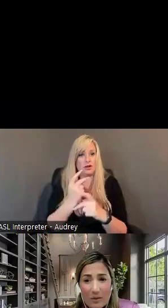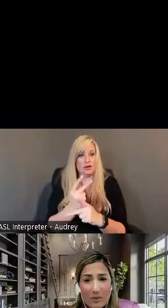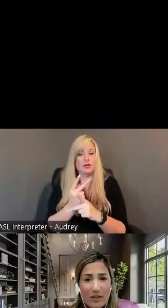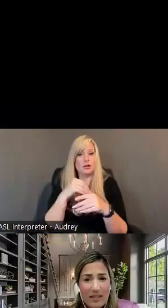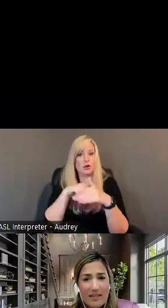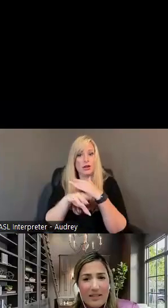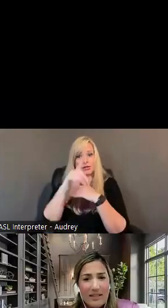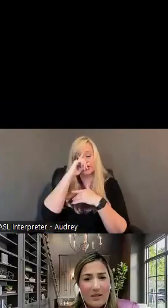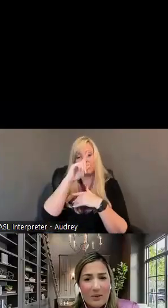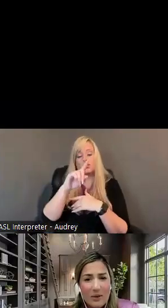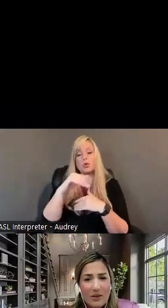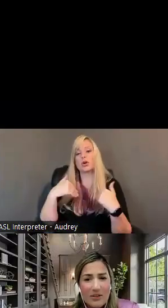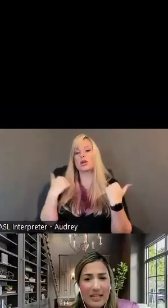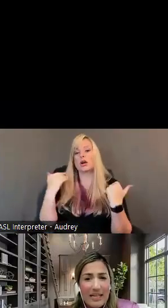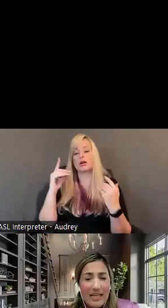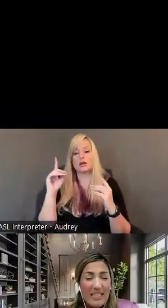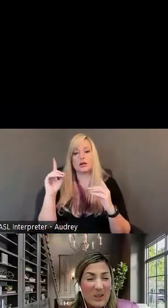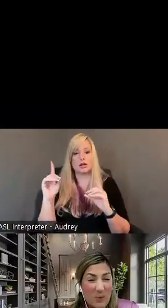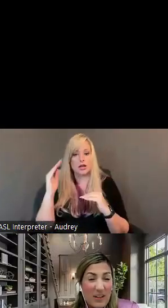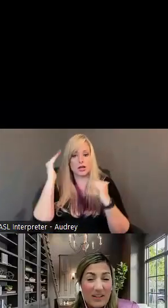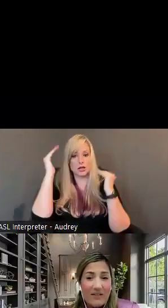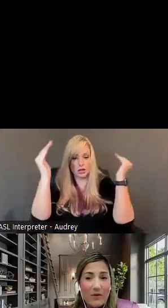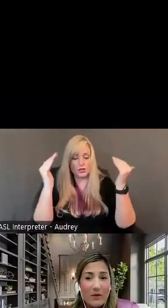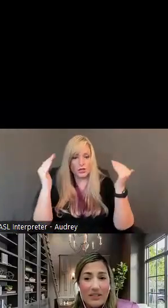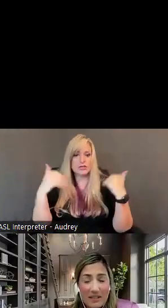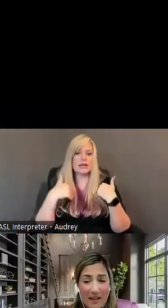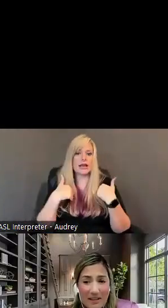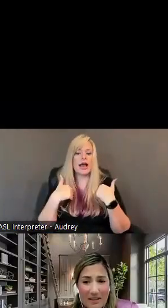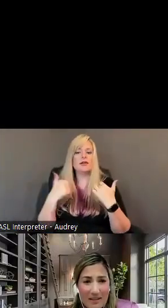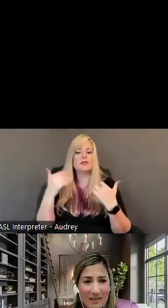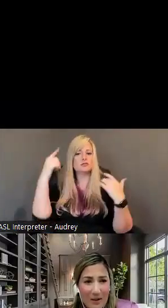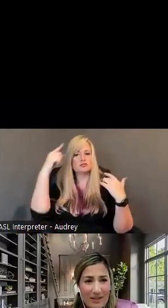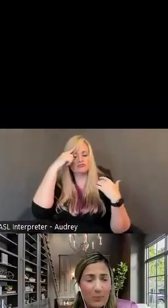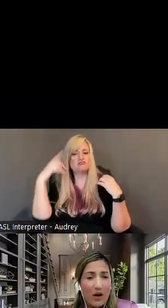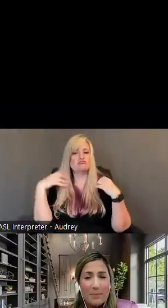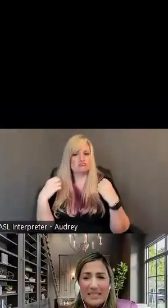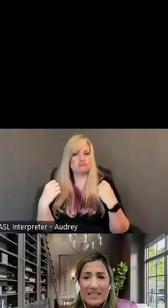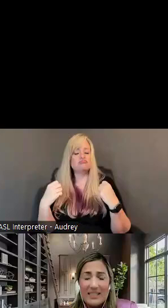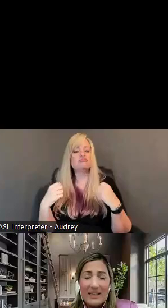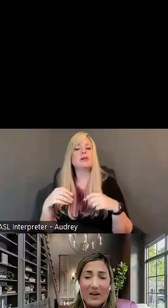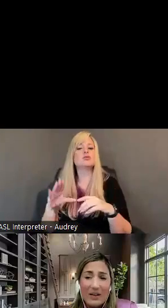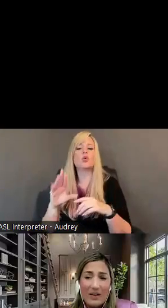mood and anxiety disorders. And it's rarely if ever discussed. There is a primacy in healthcare